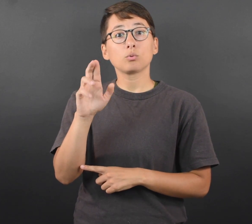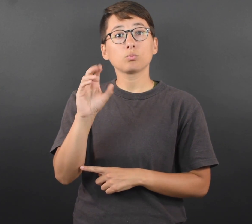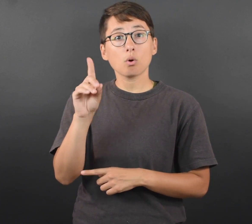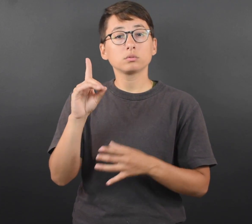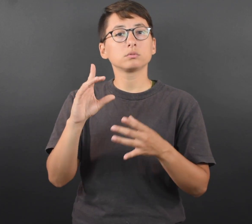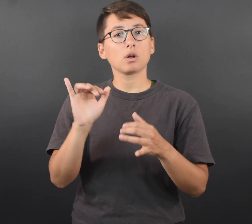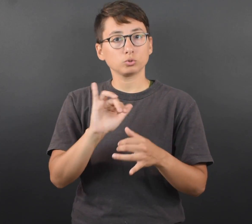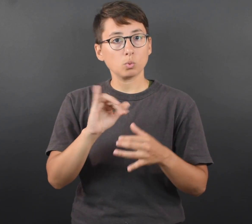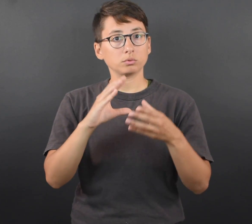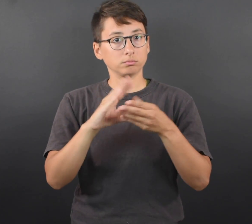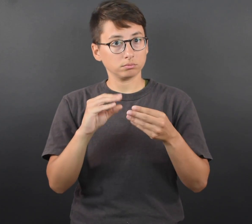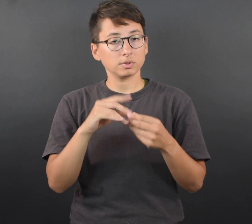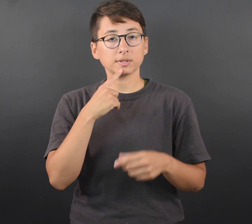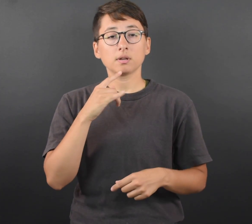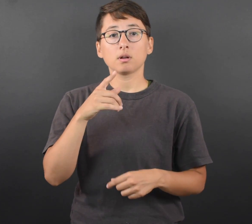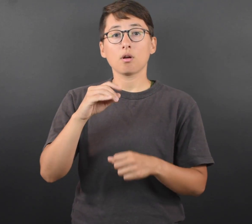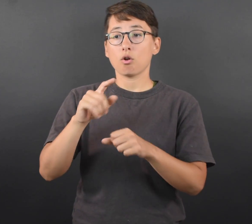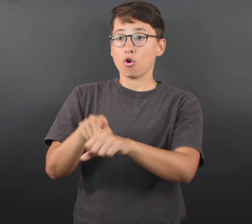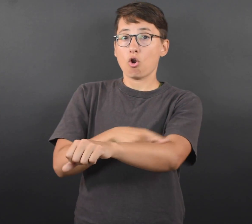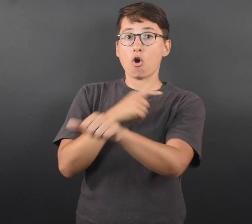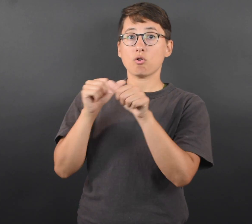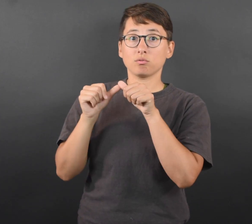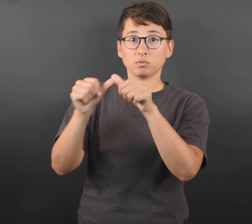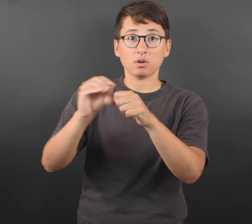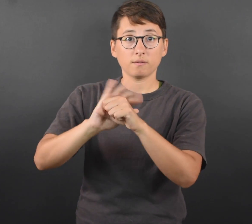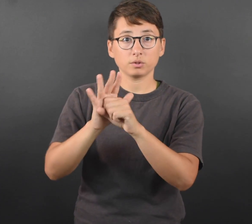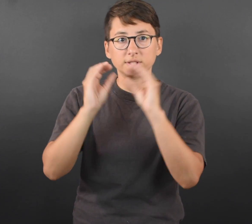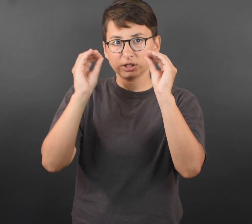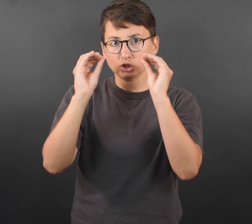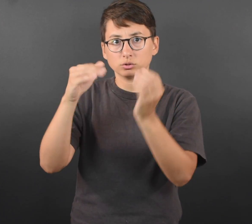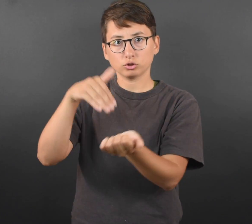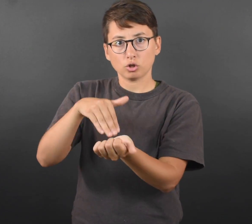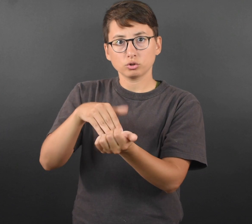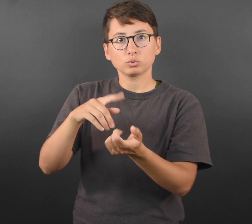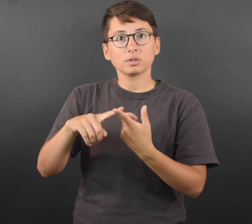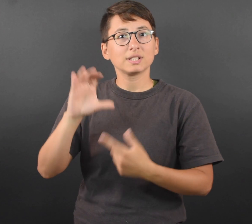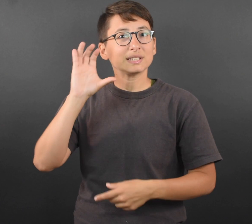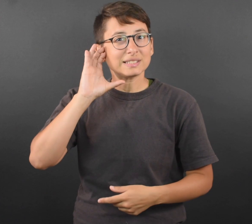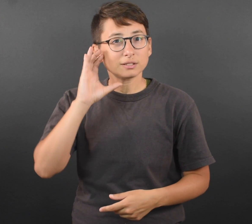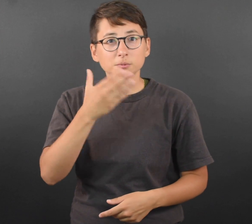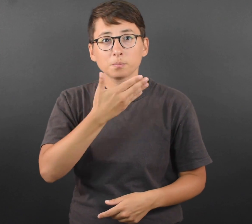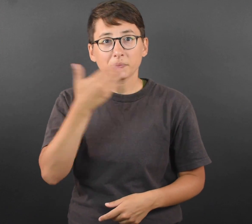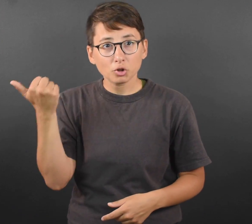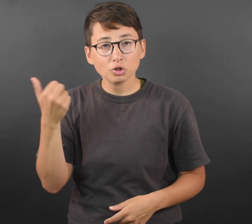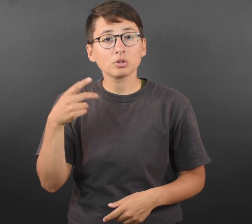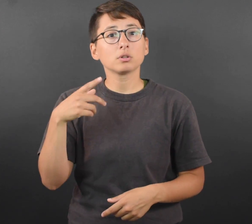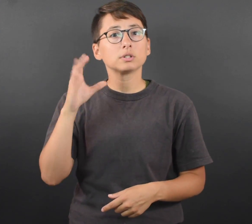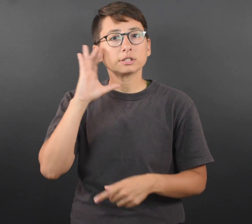But Akselrod said long-COVID teaches doctors to listen more carefully to patients who say they